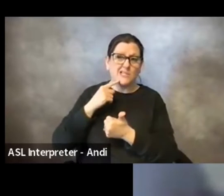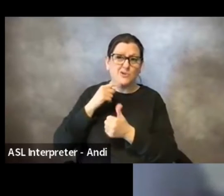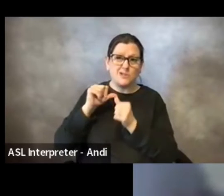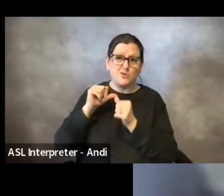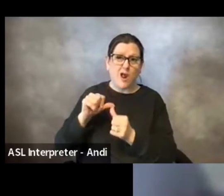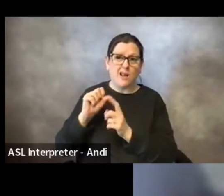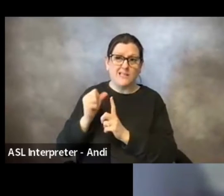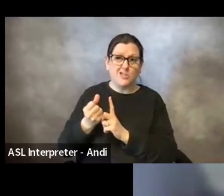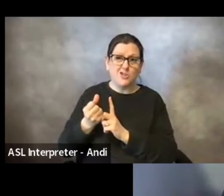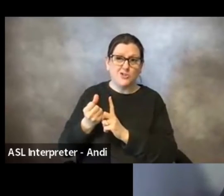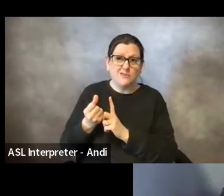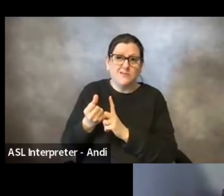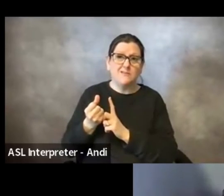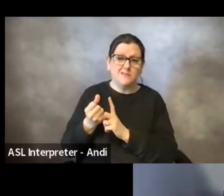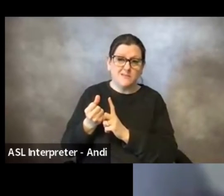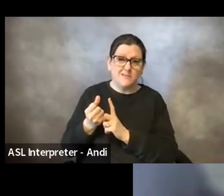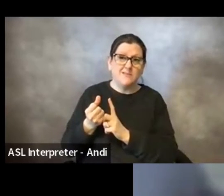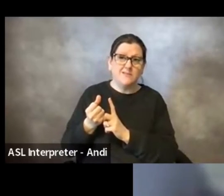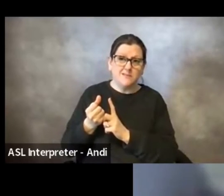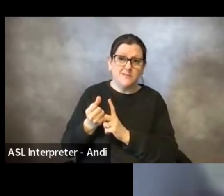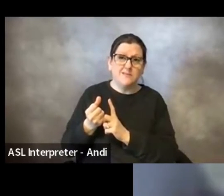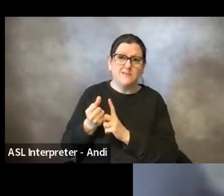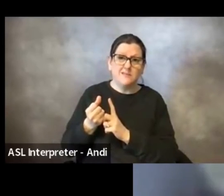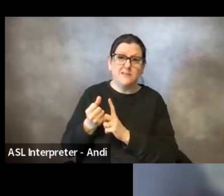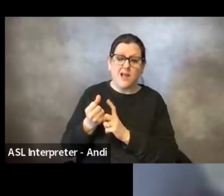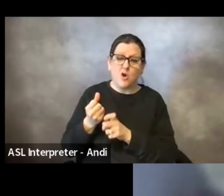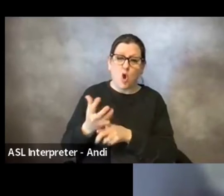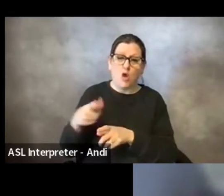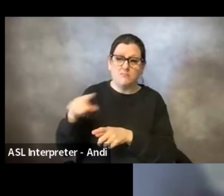right, that, put them placed them at greater risk for having